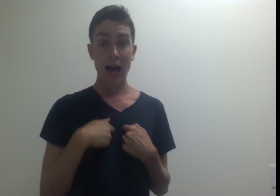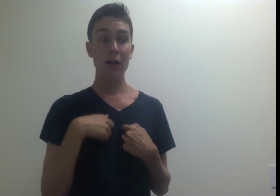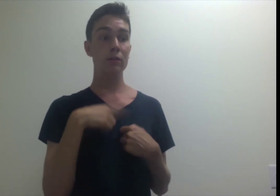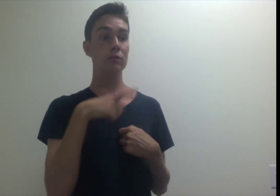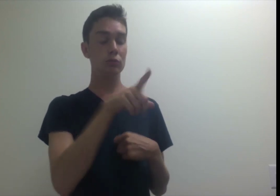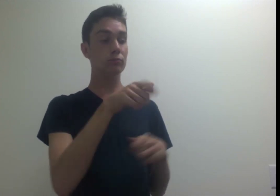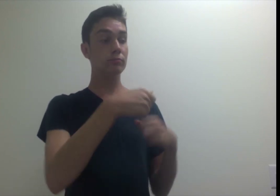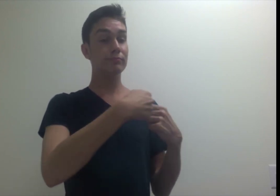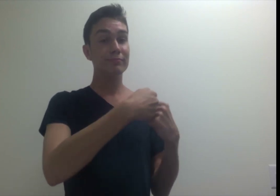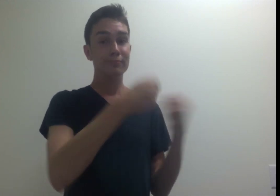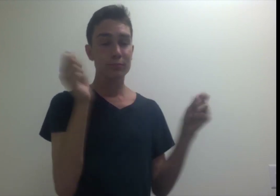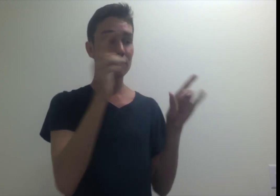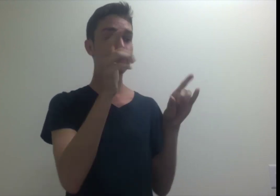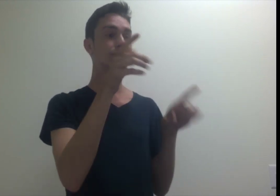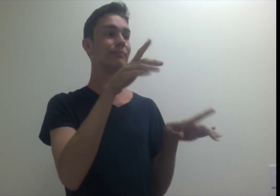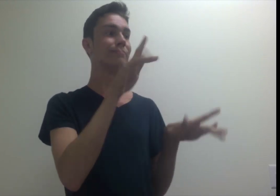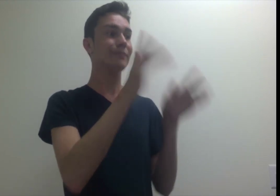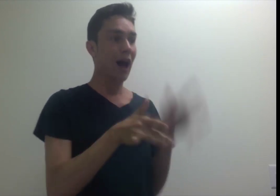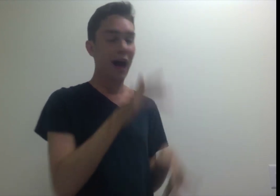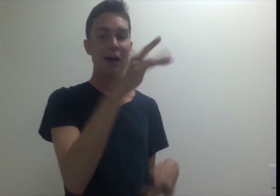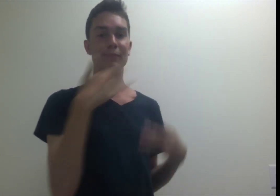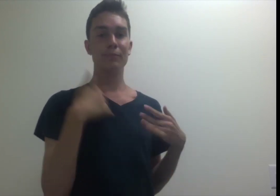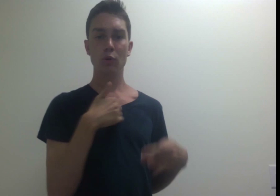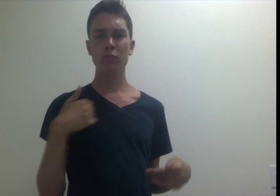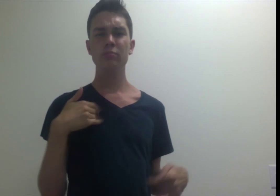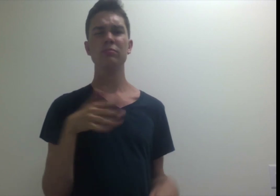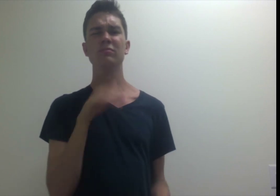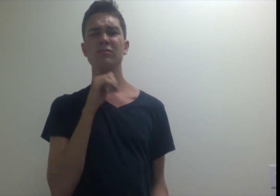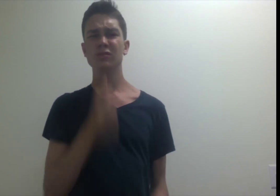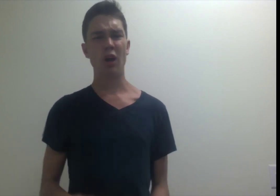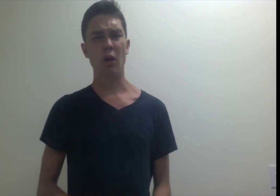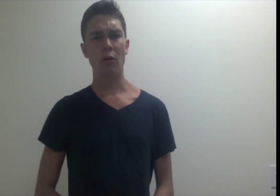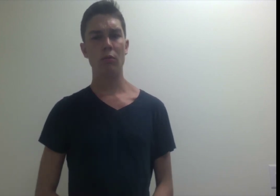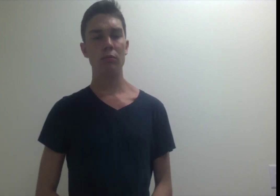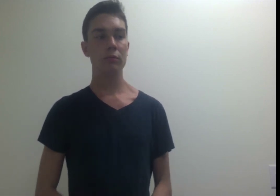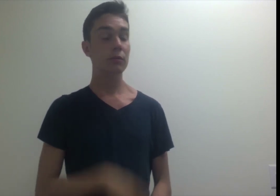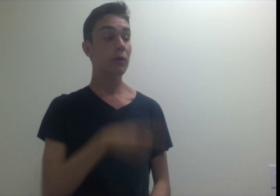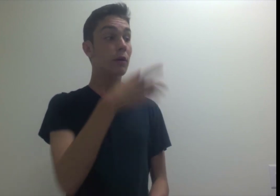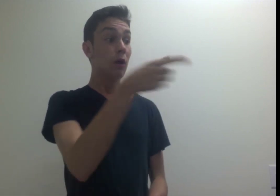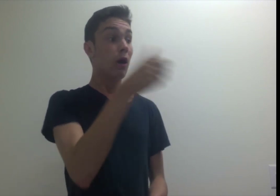If she is wearing a cardigan over her dress don’t take it off so that you can touch her breasts.